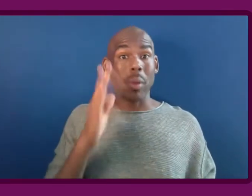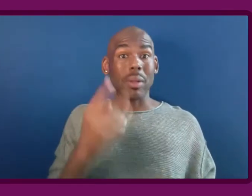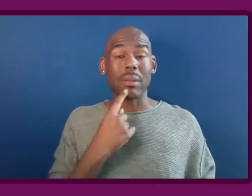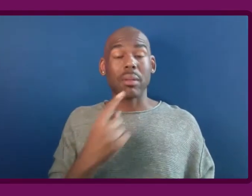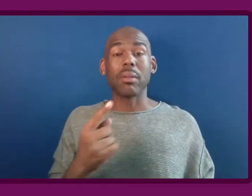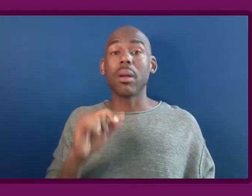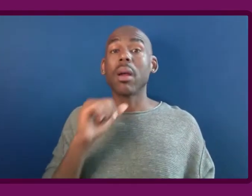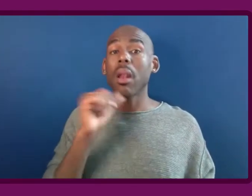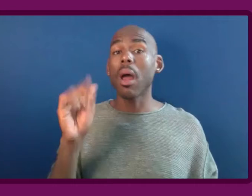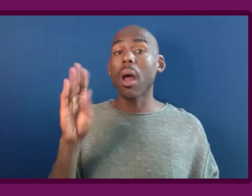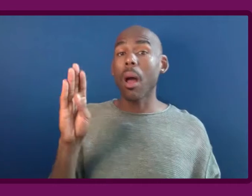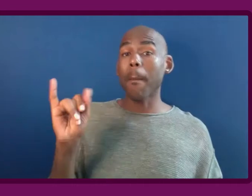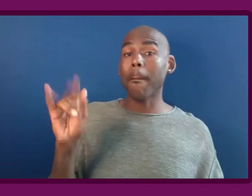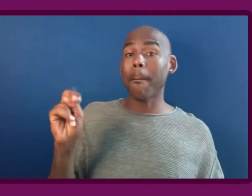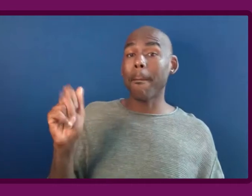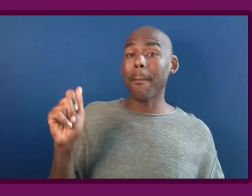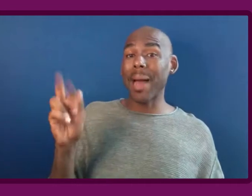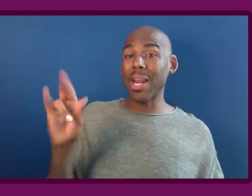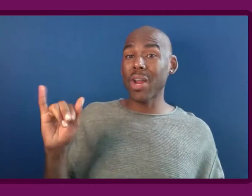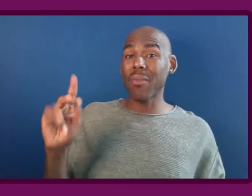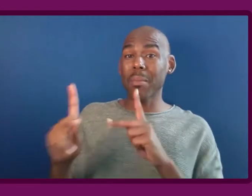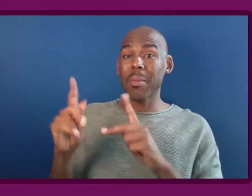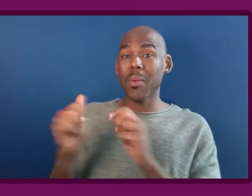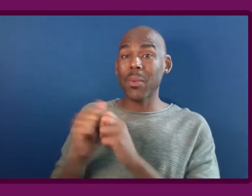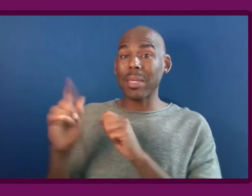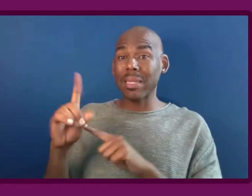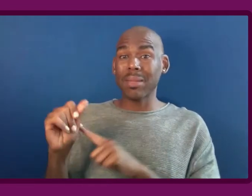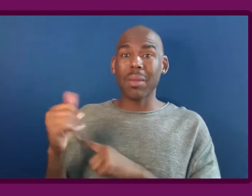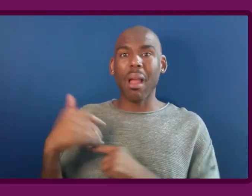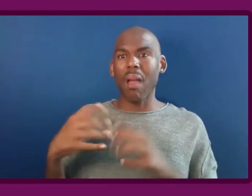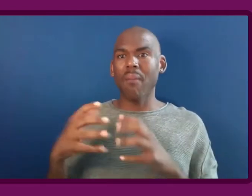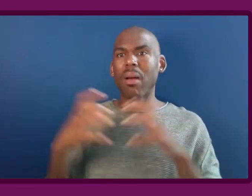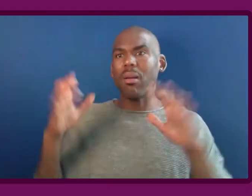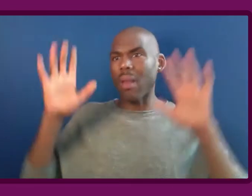and I would say non-binary people with disabilities. There are these amazing stories,